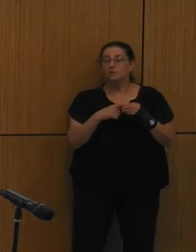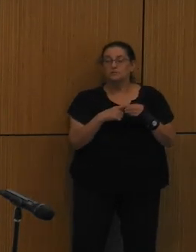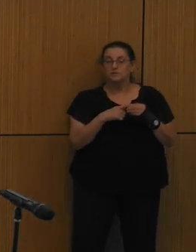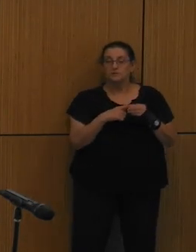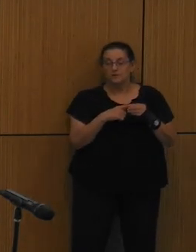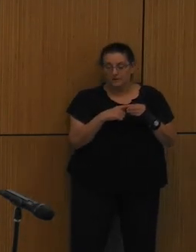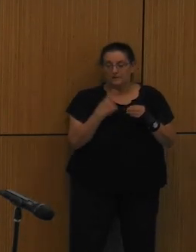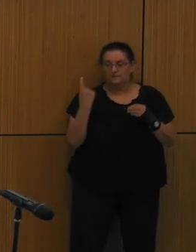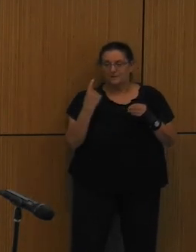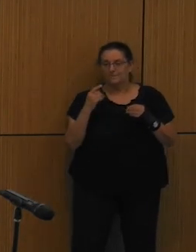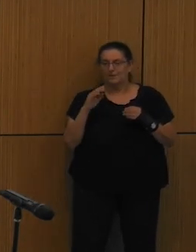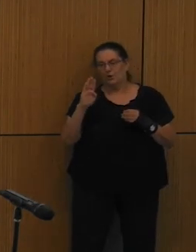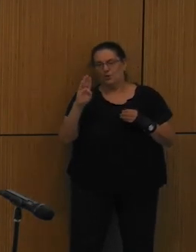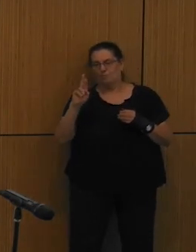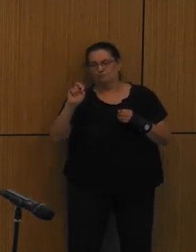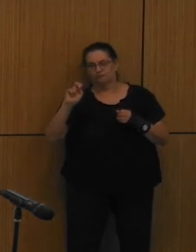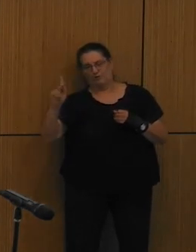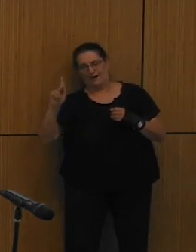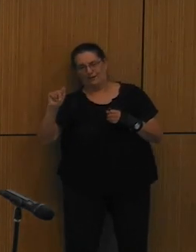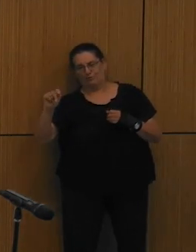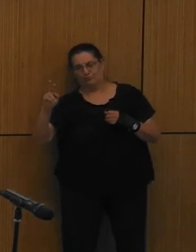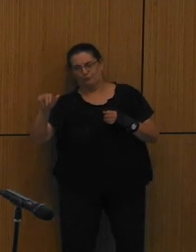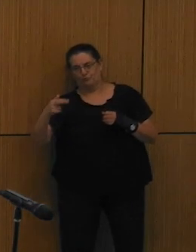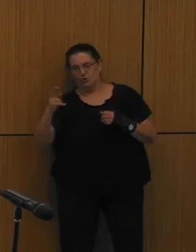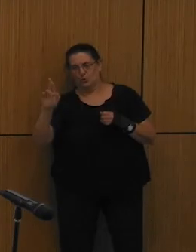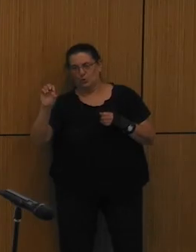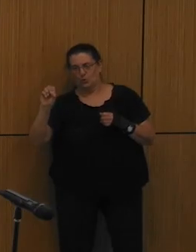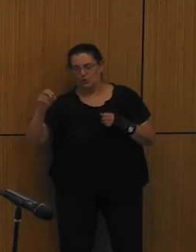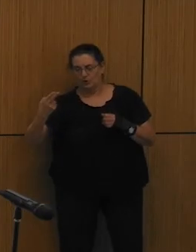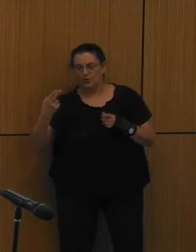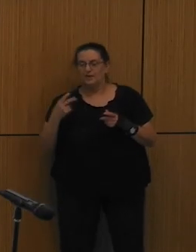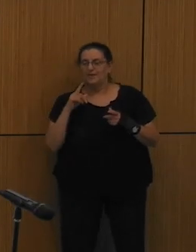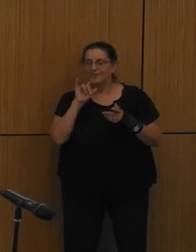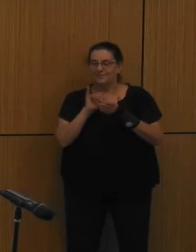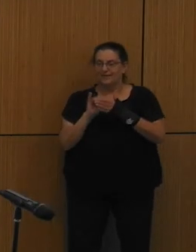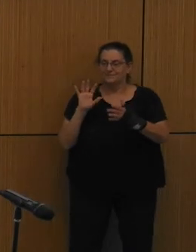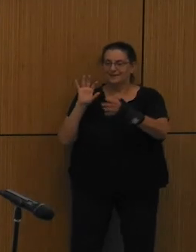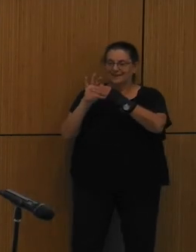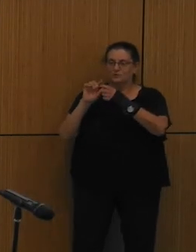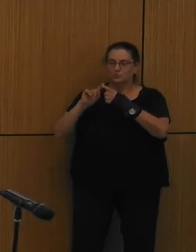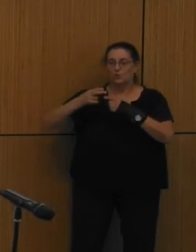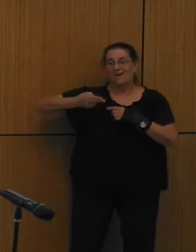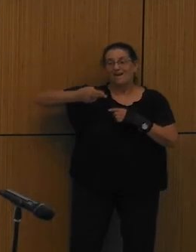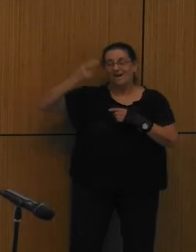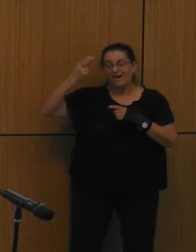If we can use that word that is relevant to, mass spectrometry. And that's high resolution mass spectrometry.